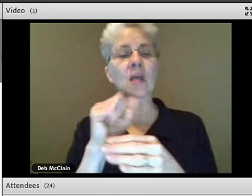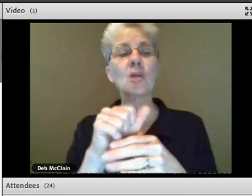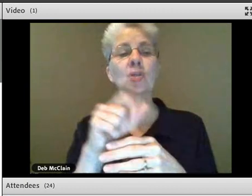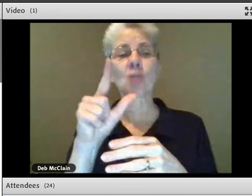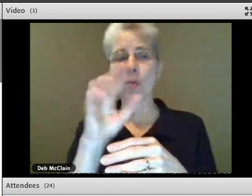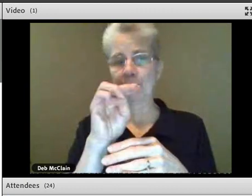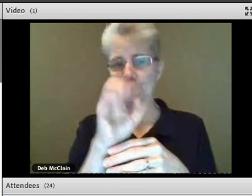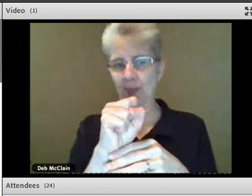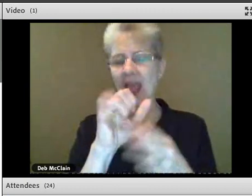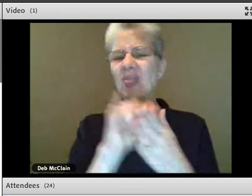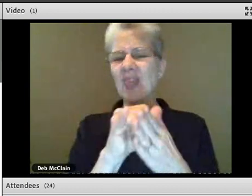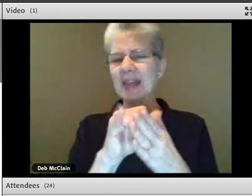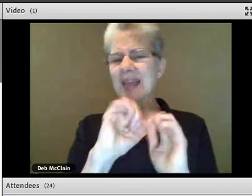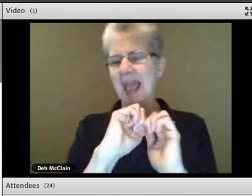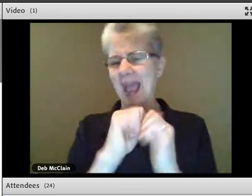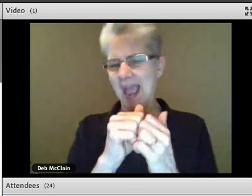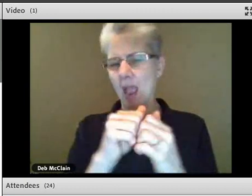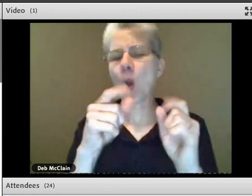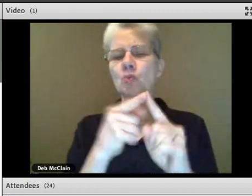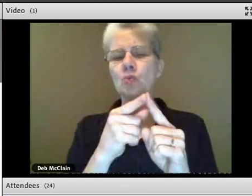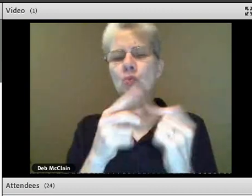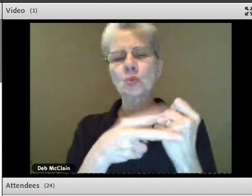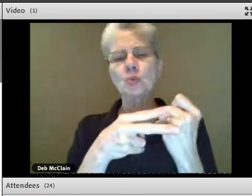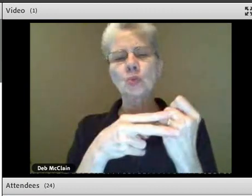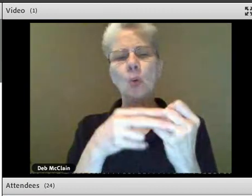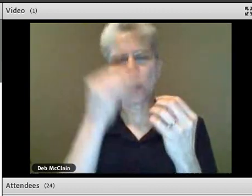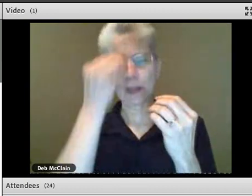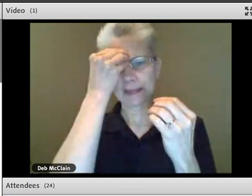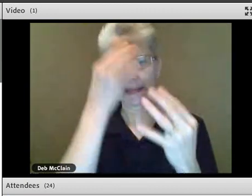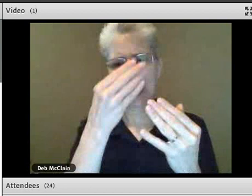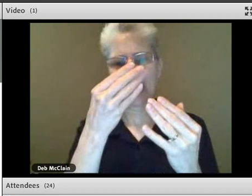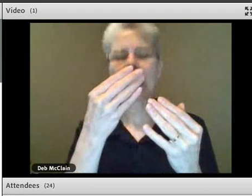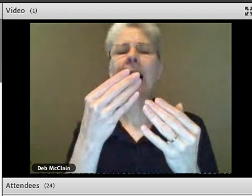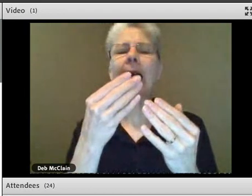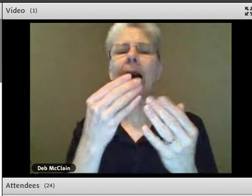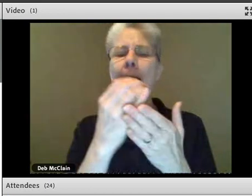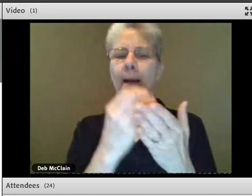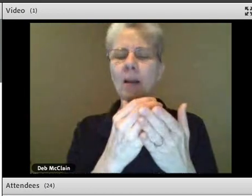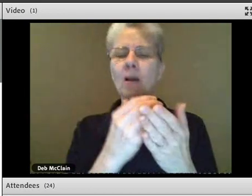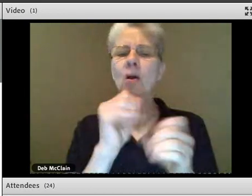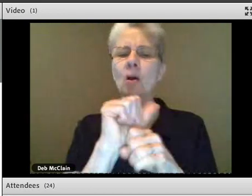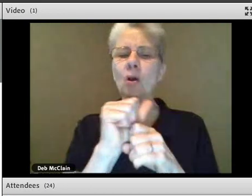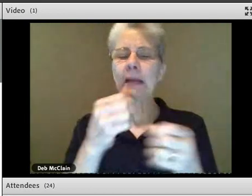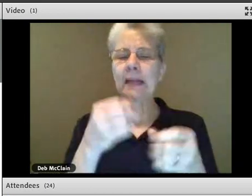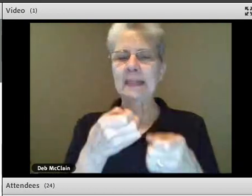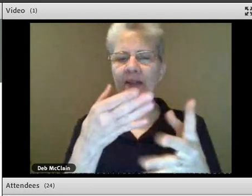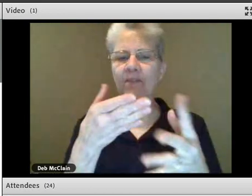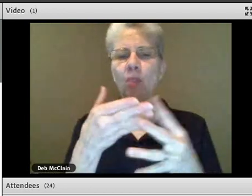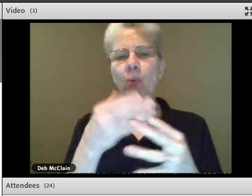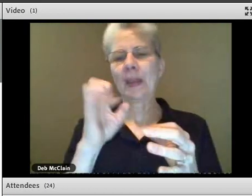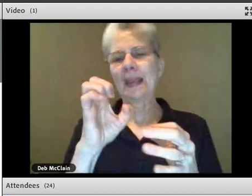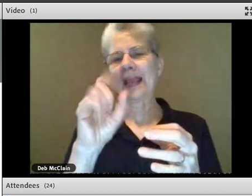are essentially a way to store data and store content and deliver it through, like, an e-learning mechanism.